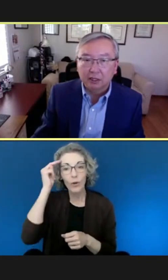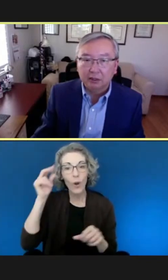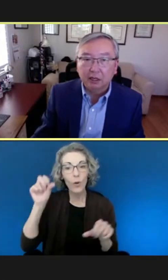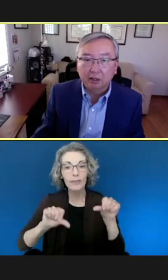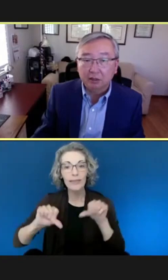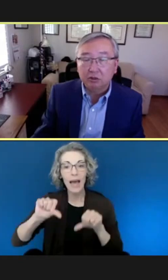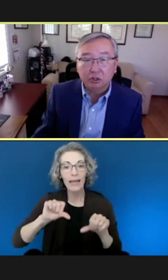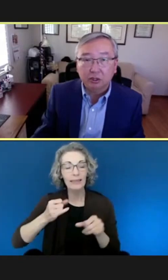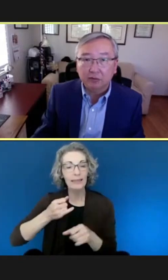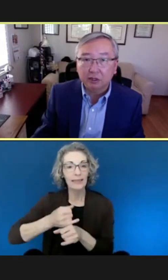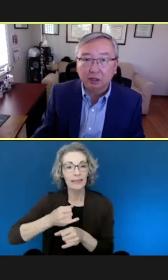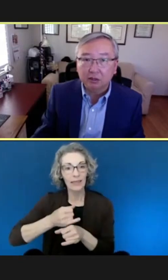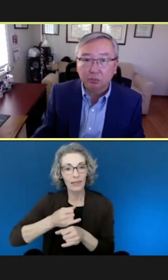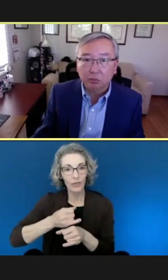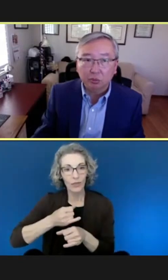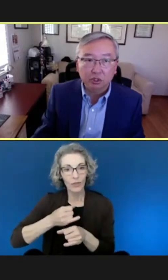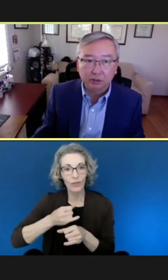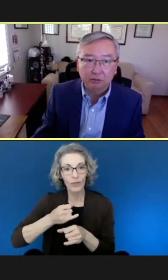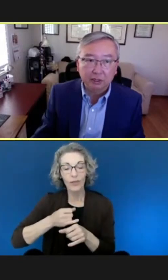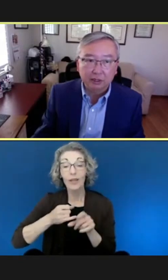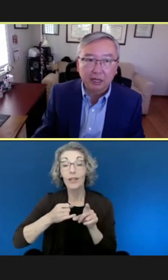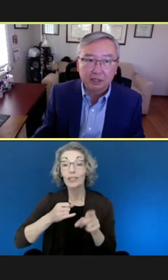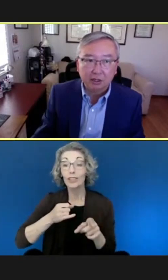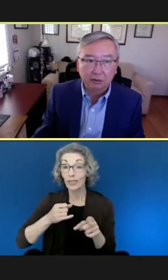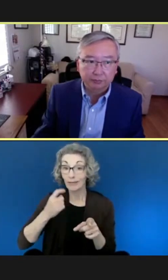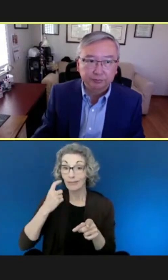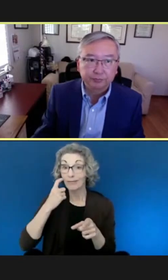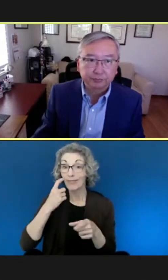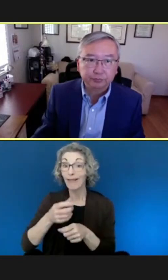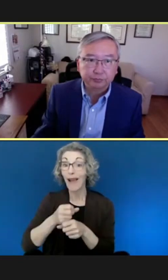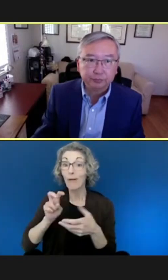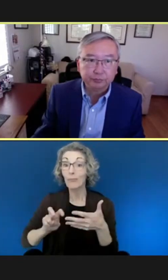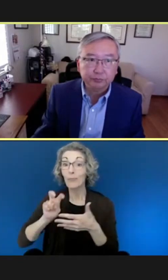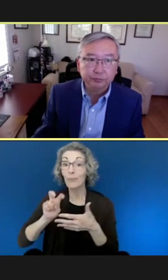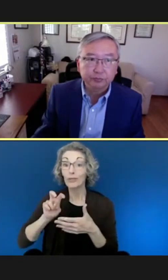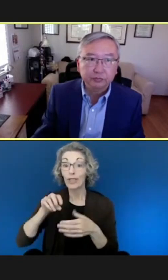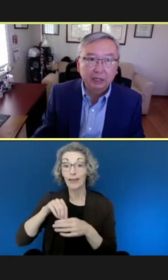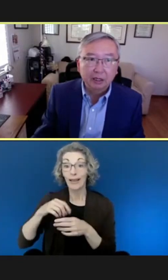and she even got a promotion in the last year.